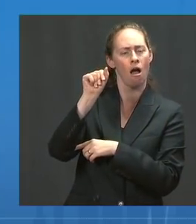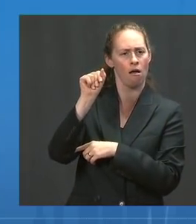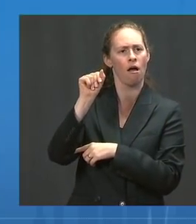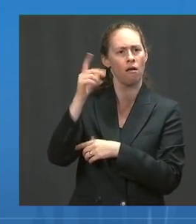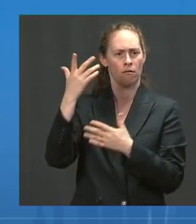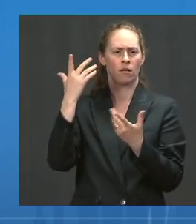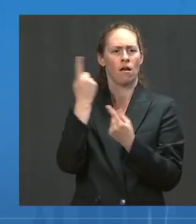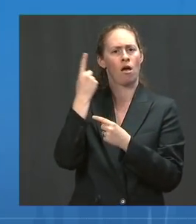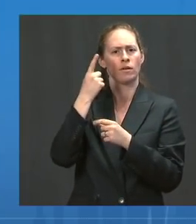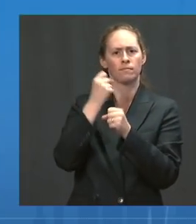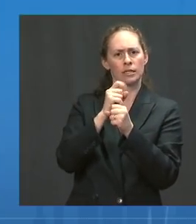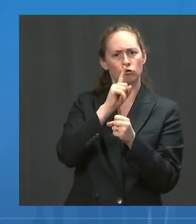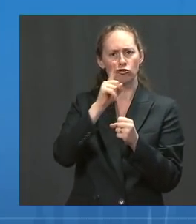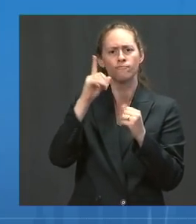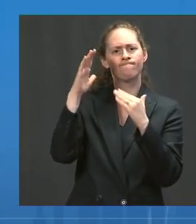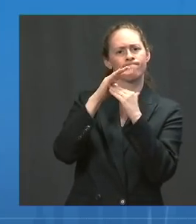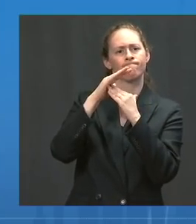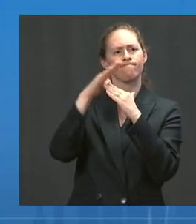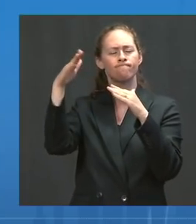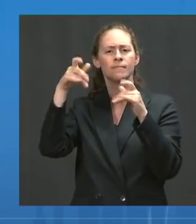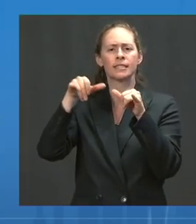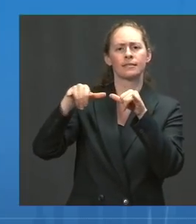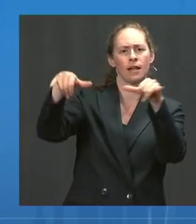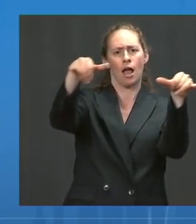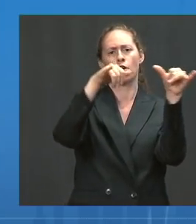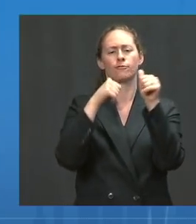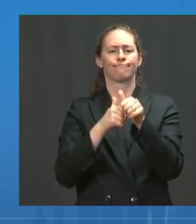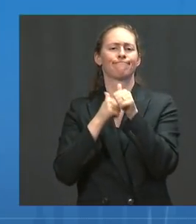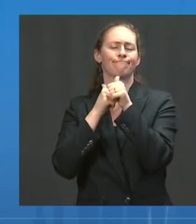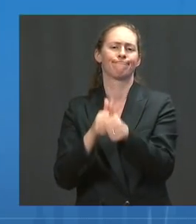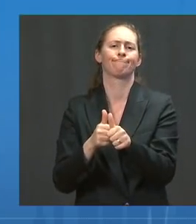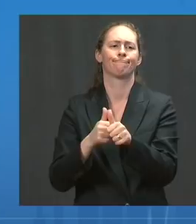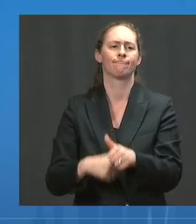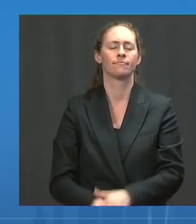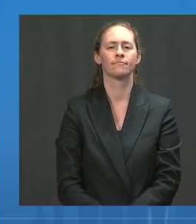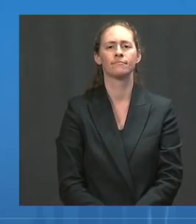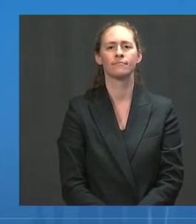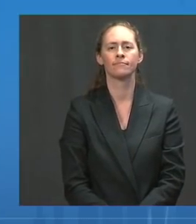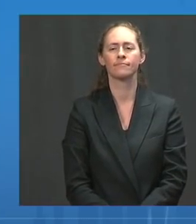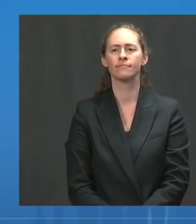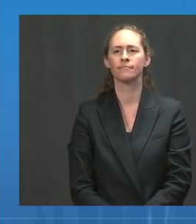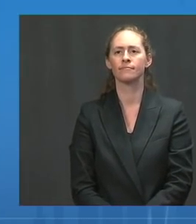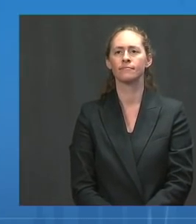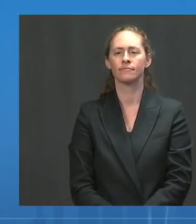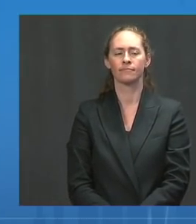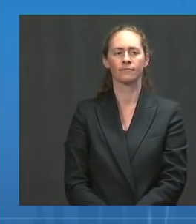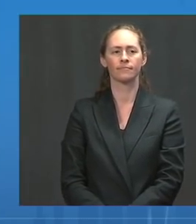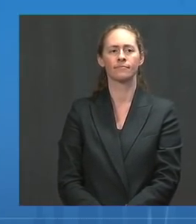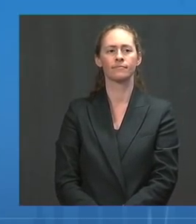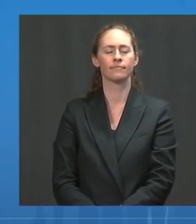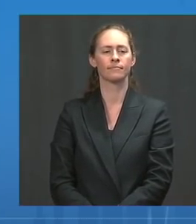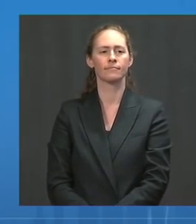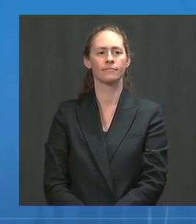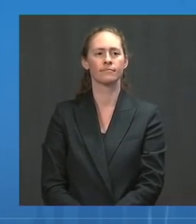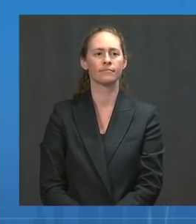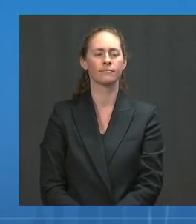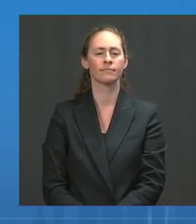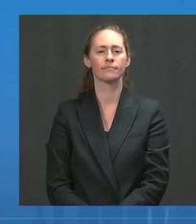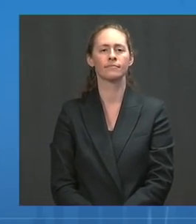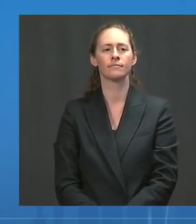throughout this period. Next question. Moderator: Let's try Sabrina again. The Press: Okay, great.